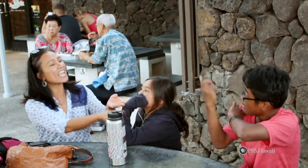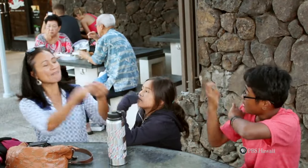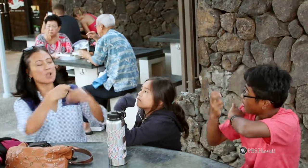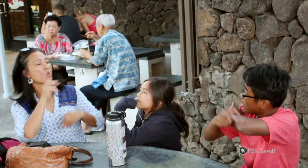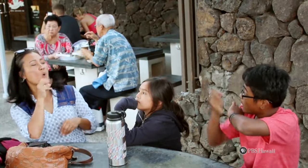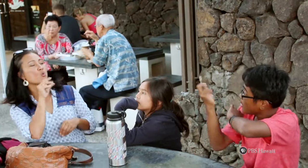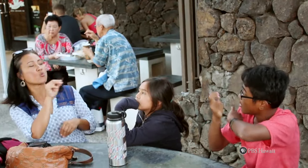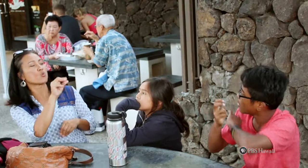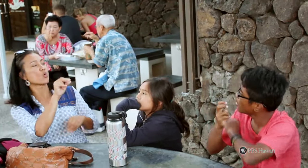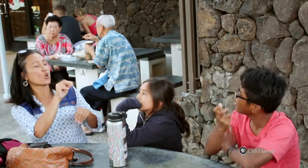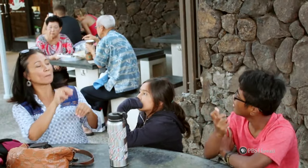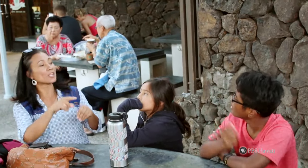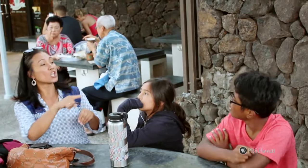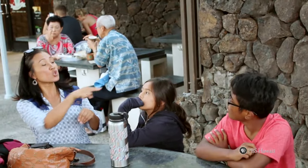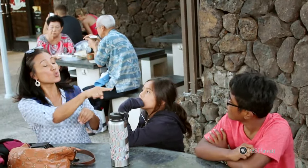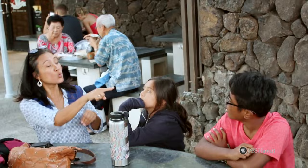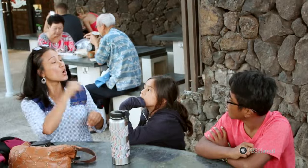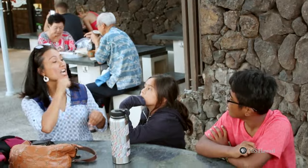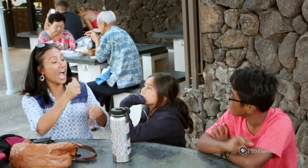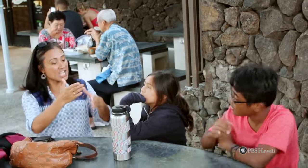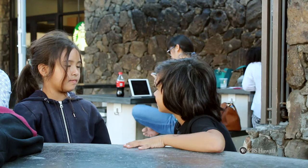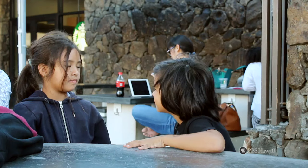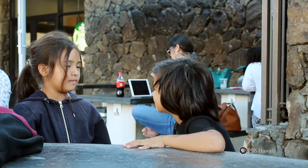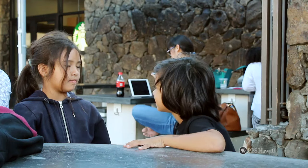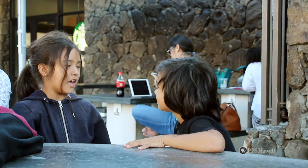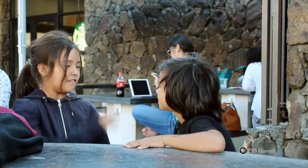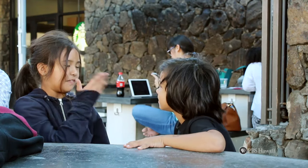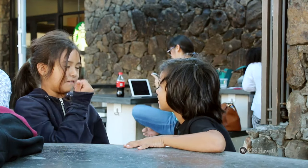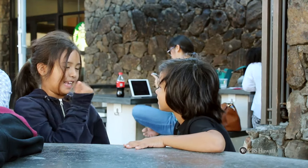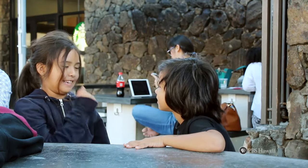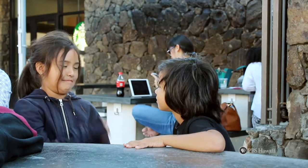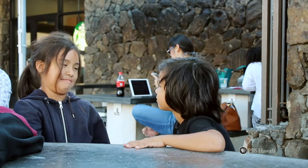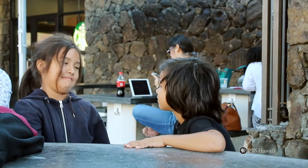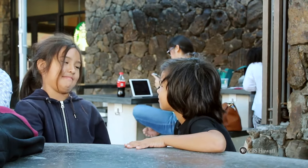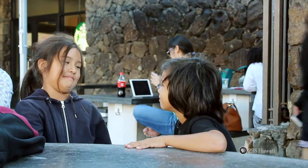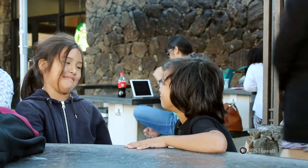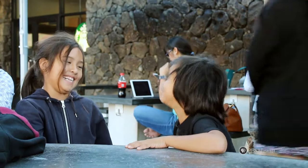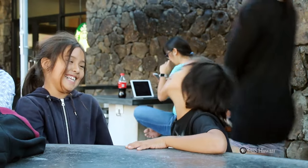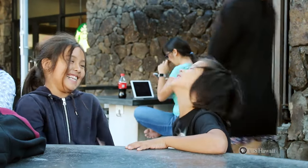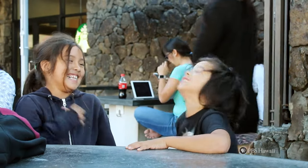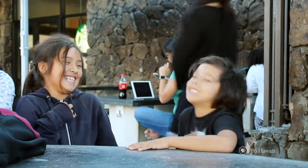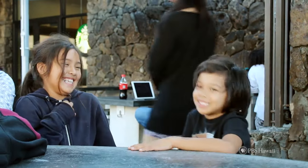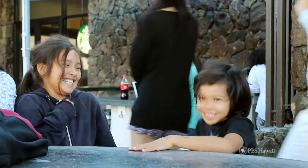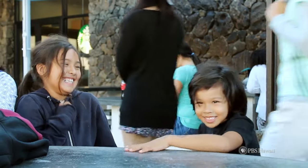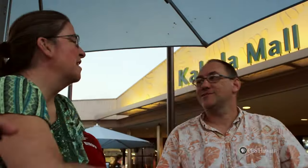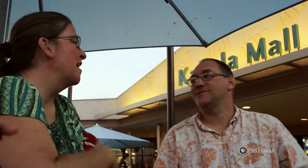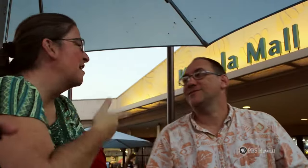impaired children to sign, and this teaching opportunity has changed my life. There are